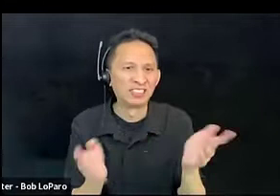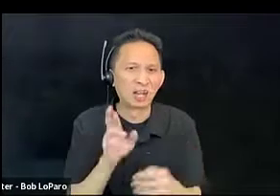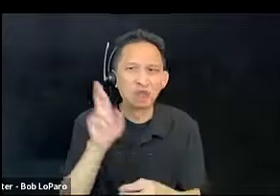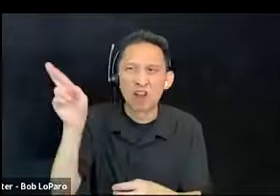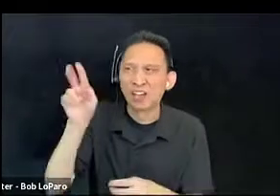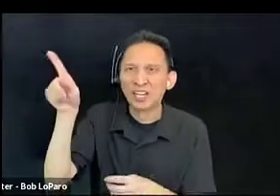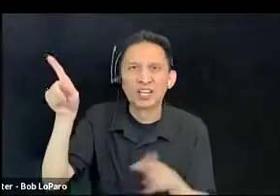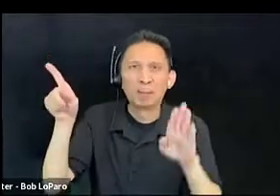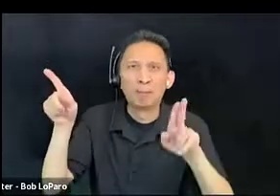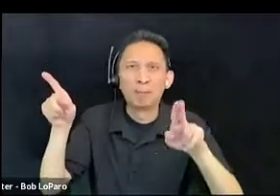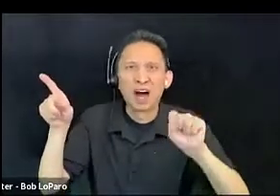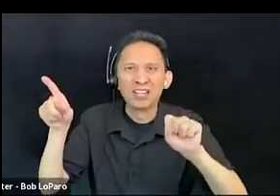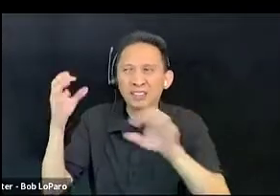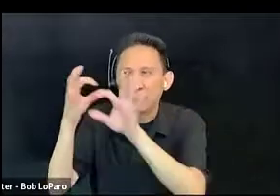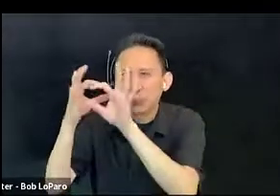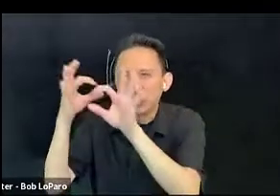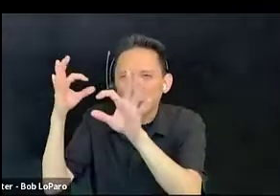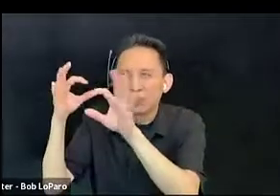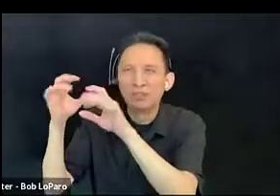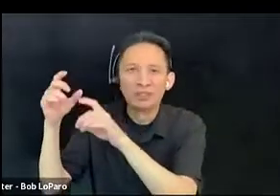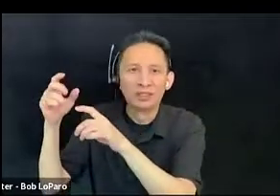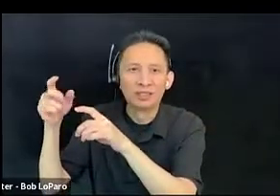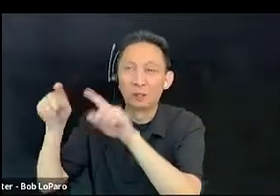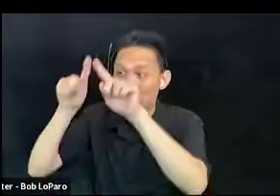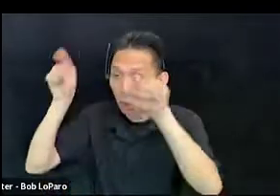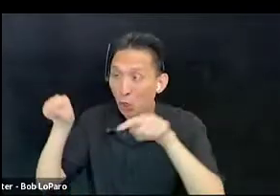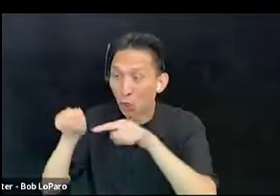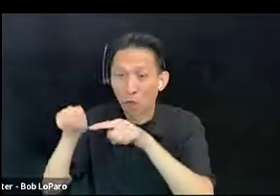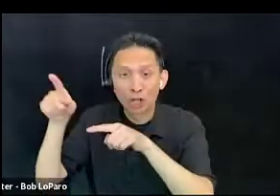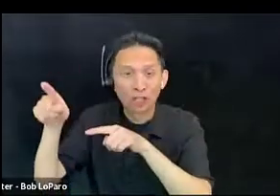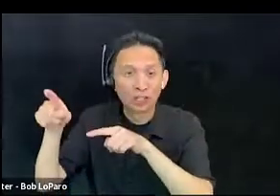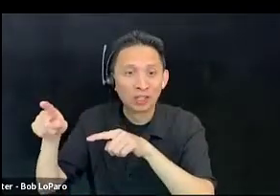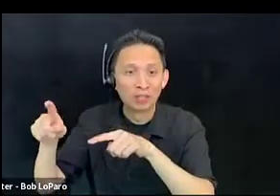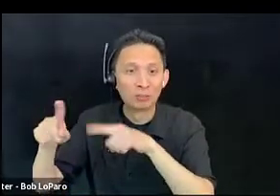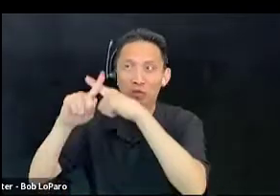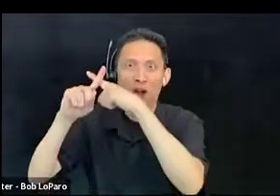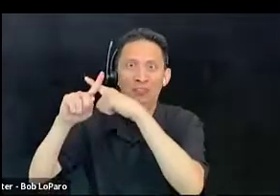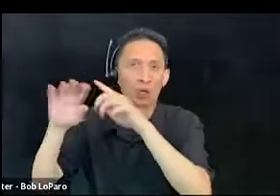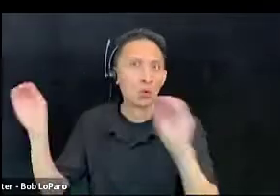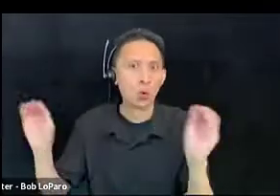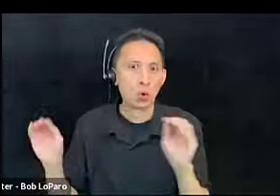The miniature bus with the little circle and crossed out, no miniatures.